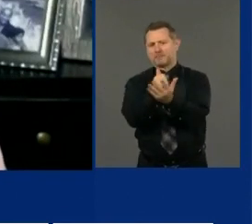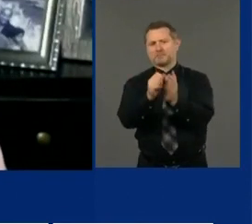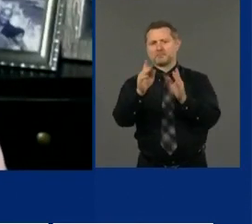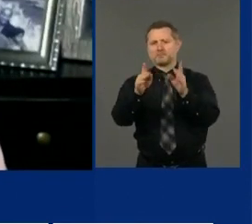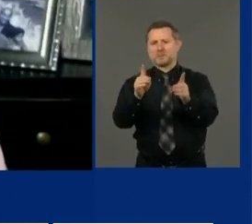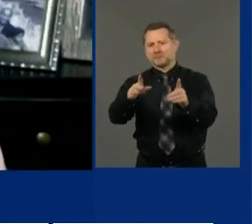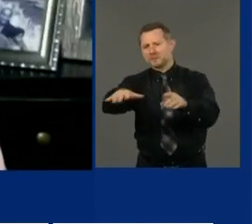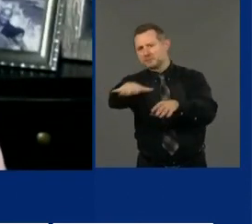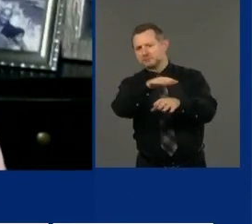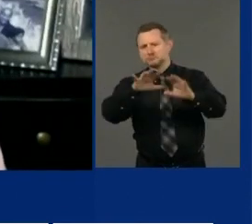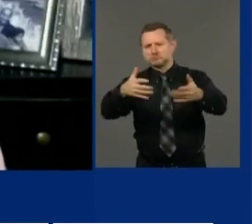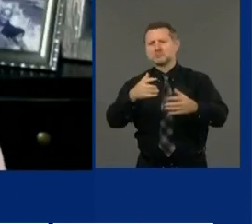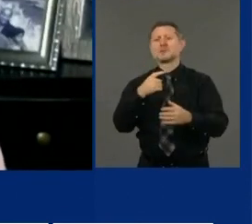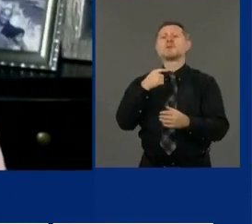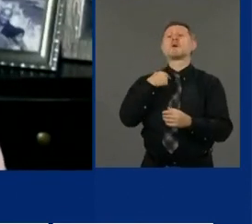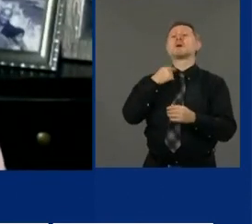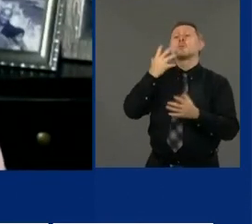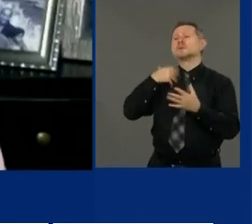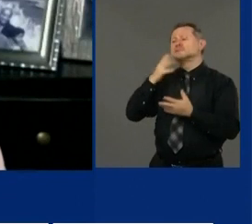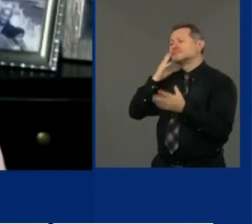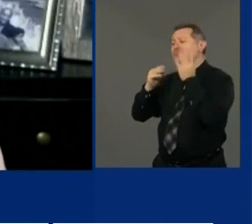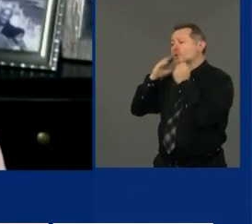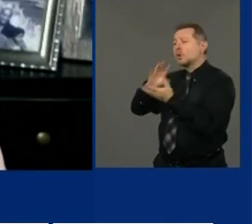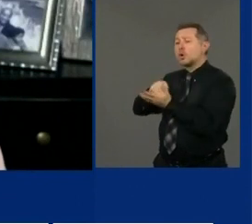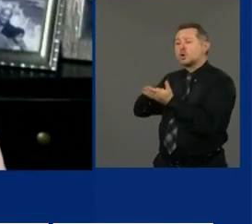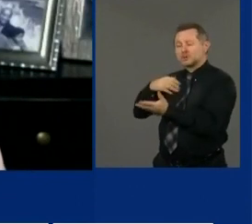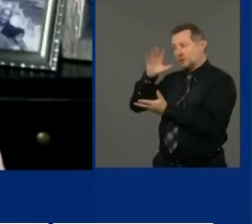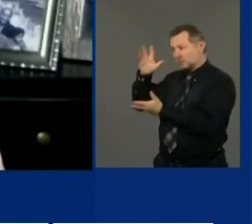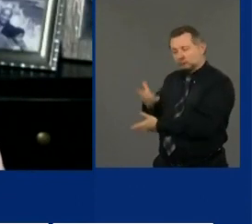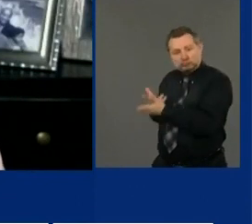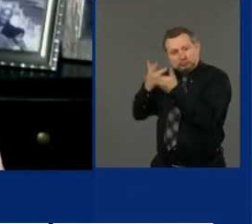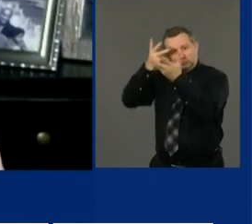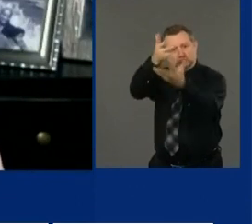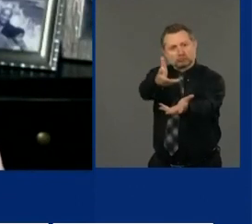I WILL SEND A TEAM DOWN TO ATLANTA AND THEY CAN WORK WITH